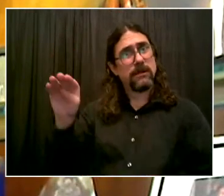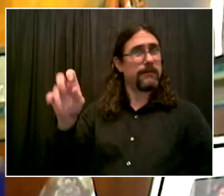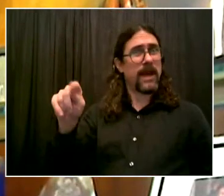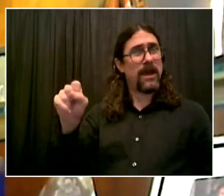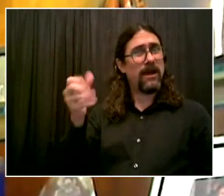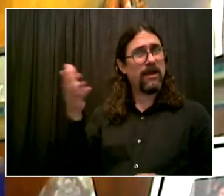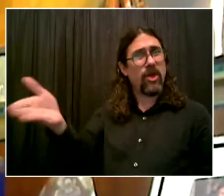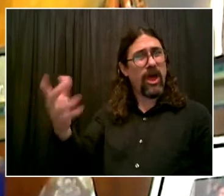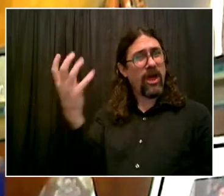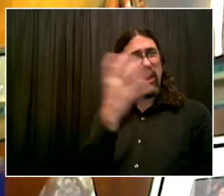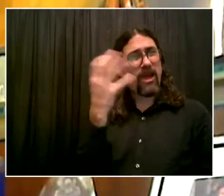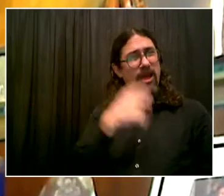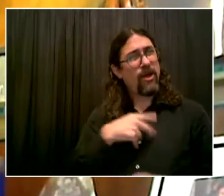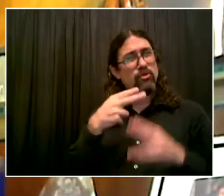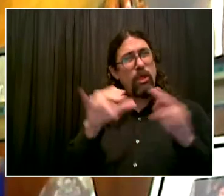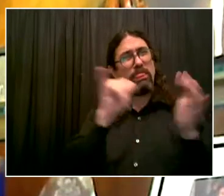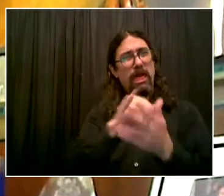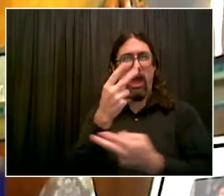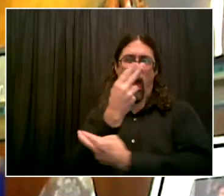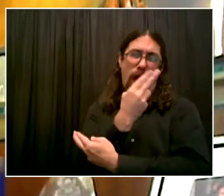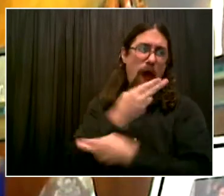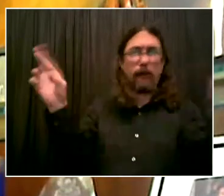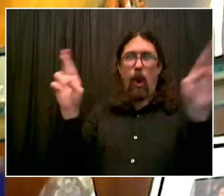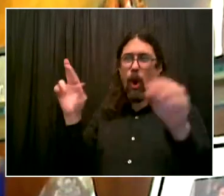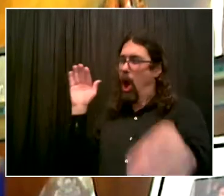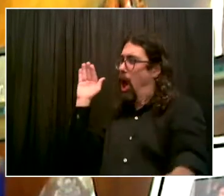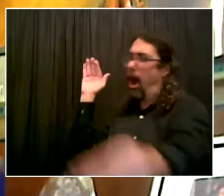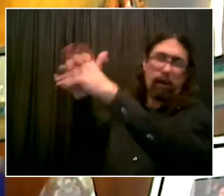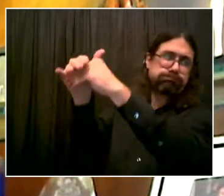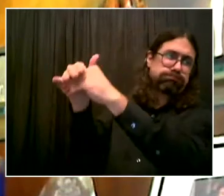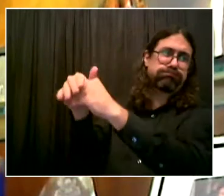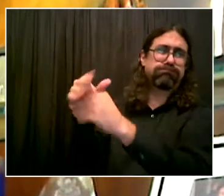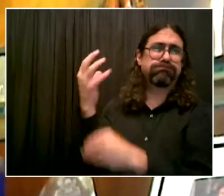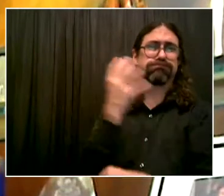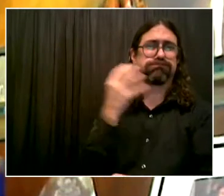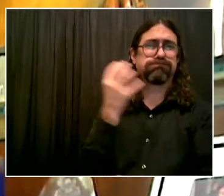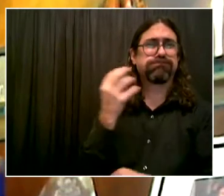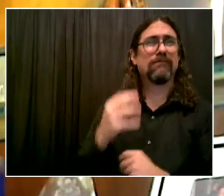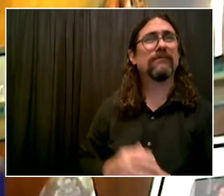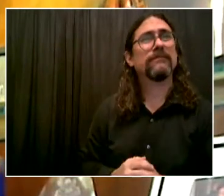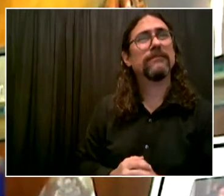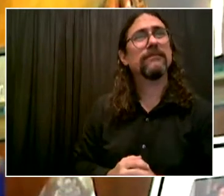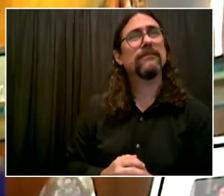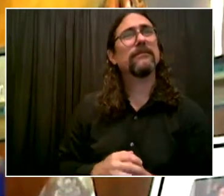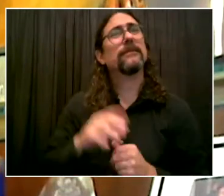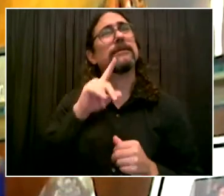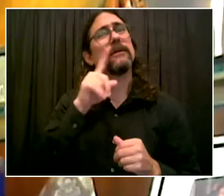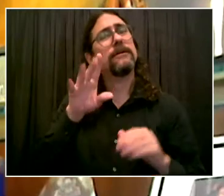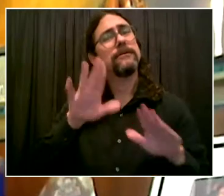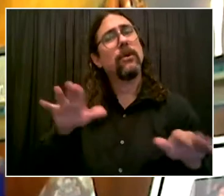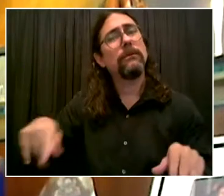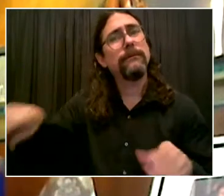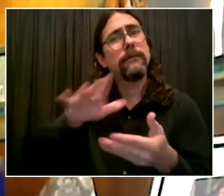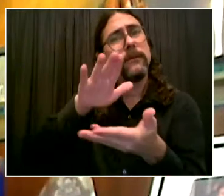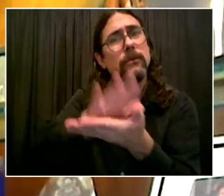IS A HOME RUN FOR THE BOROUGH AS WE TRY TO GET UOR CEONOMY GOING AGAIN AND THEH CILDREN BACK IN SCHOOL